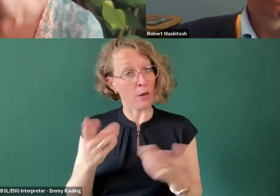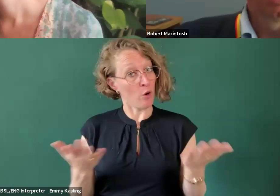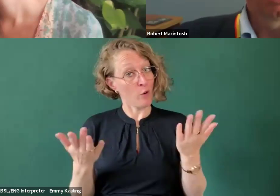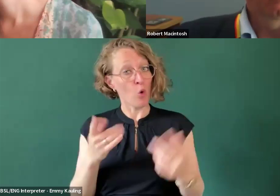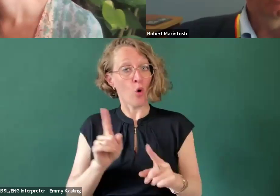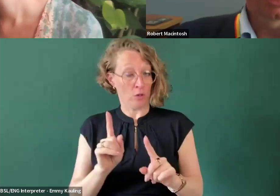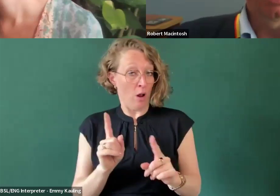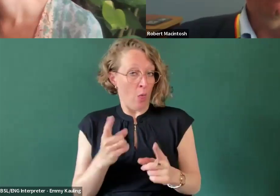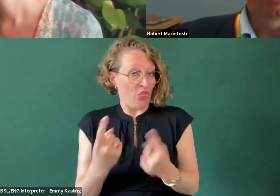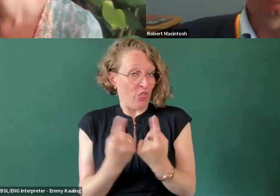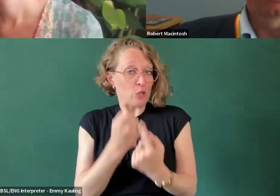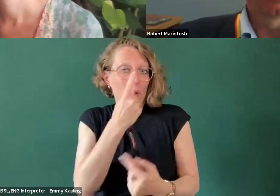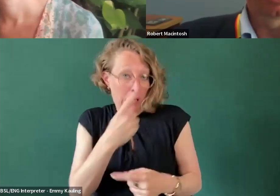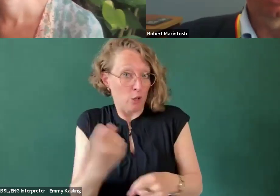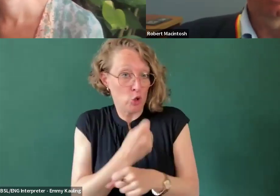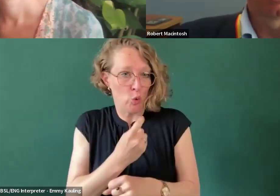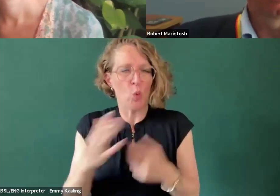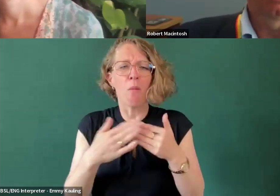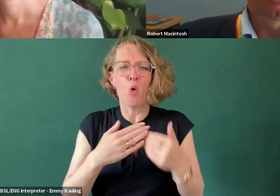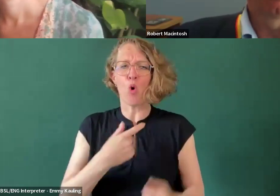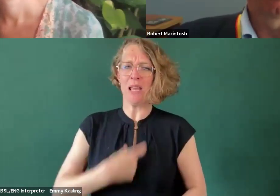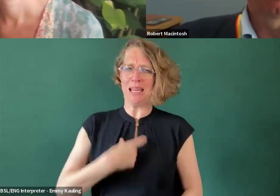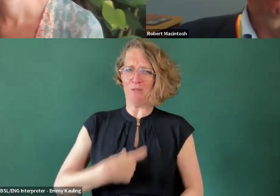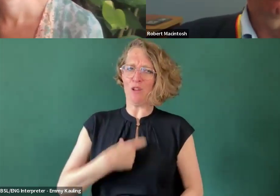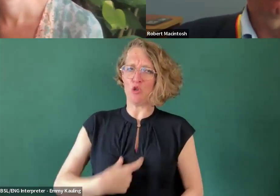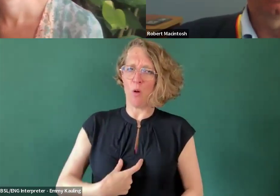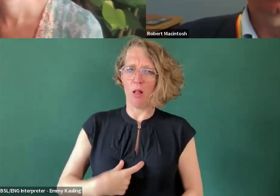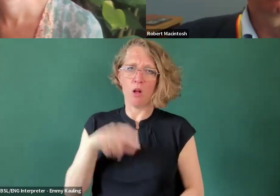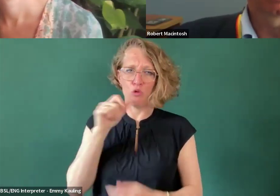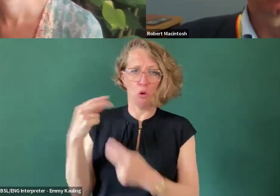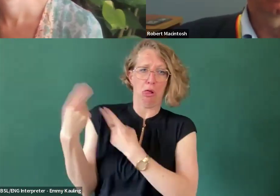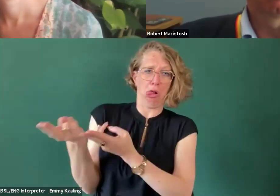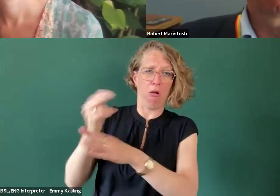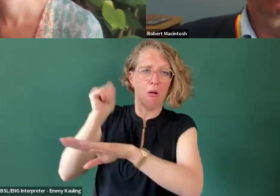which are more individual than organizational. And those of us that have leadership positions in